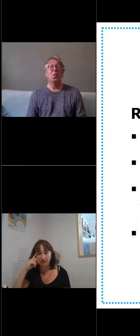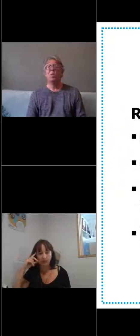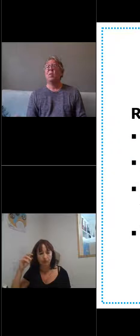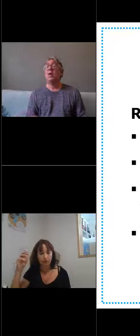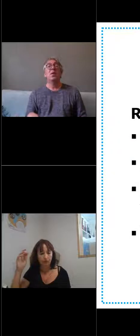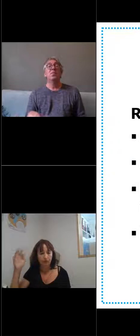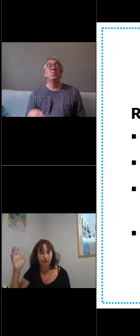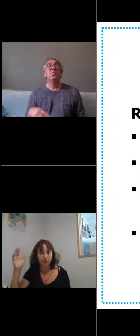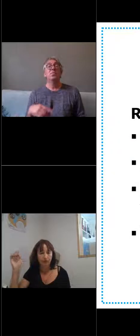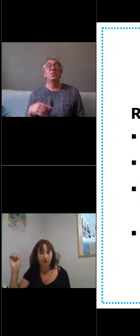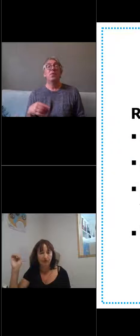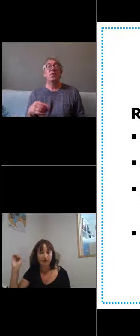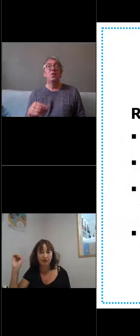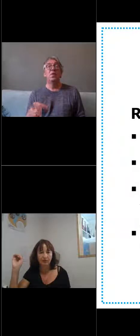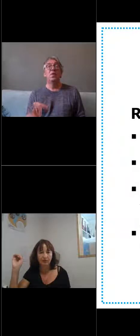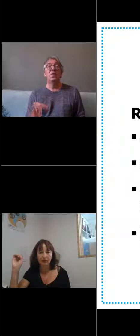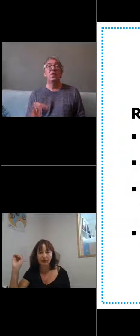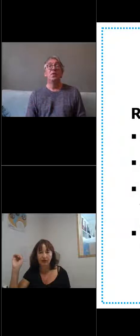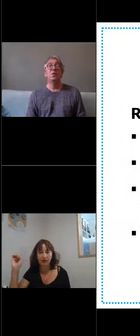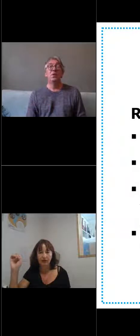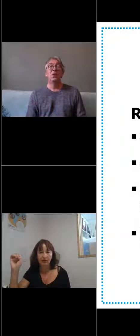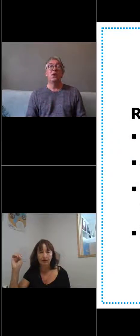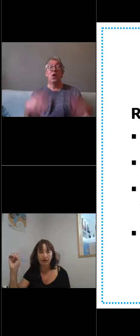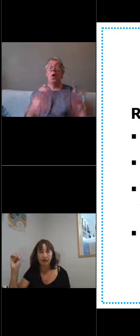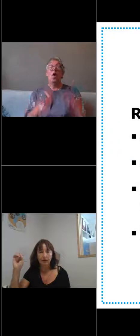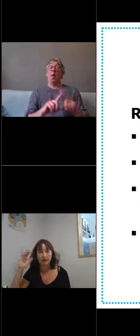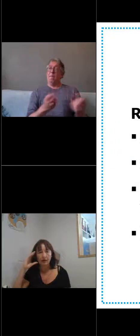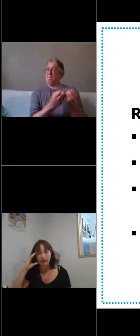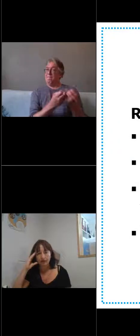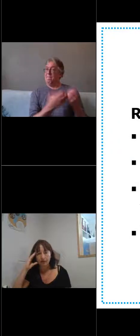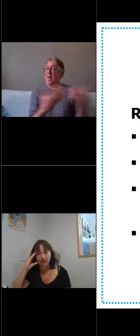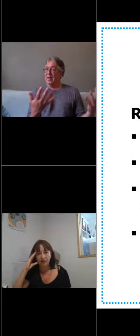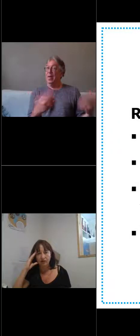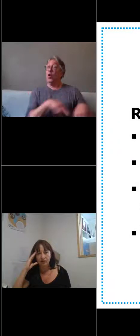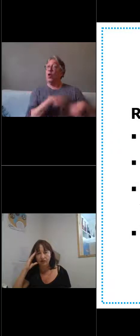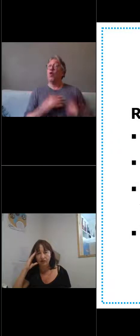that it was a traumatic experience, and with the sudden return,